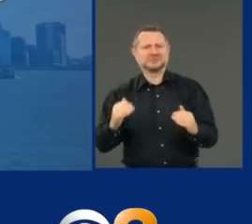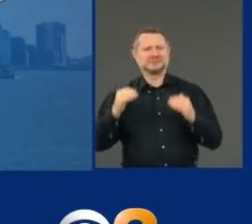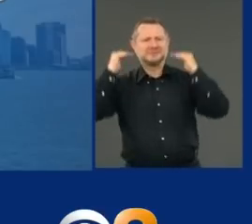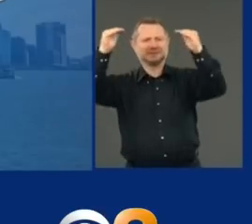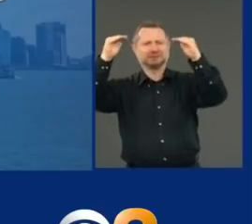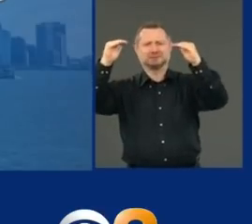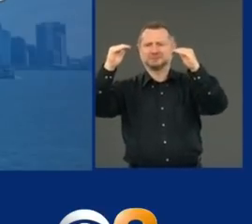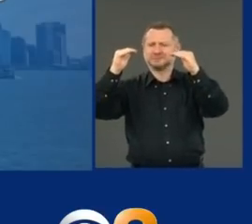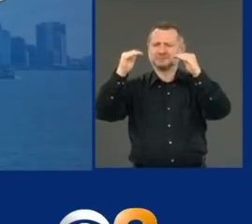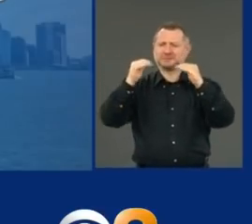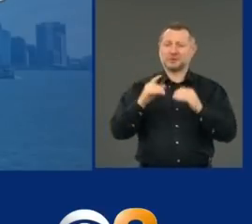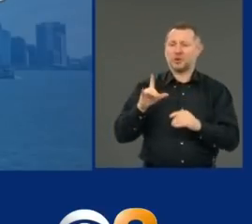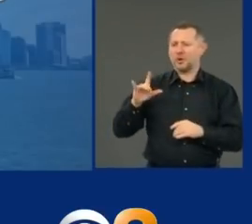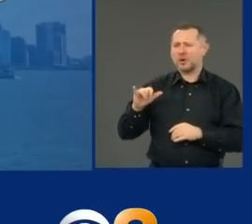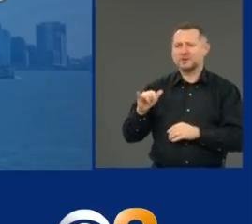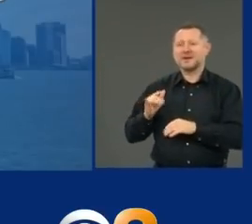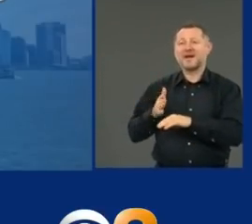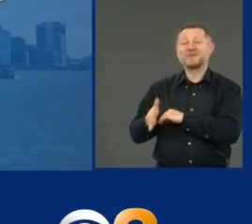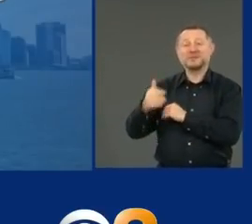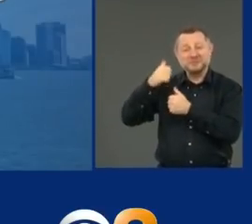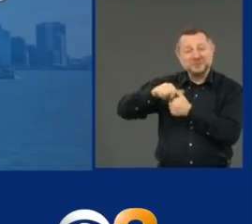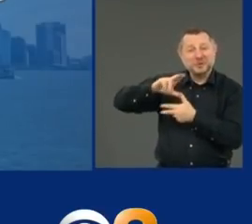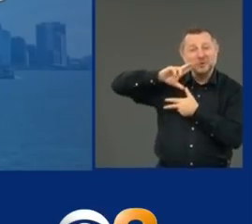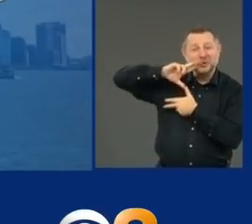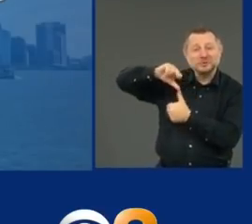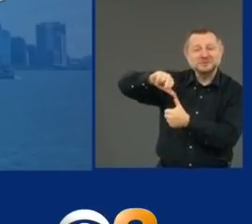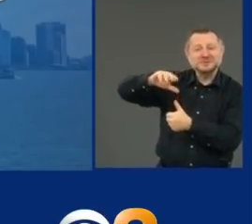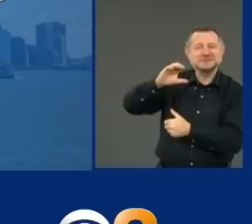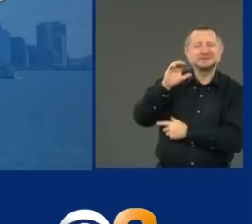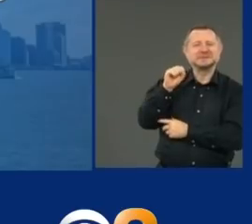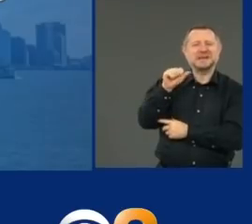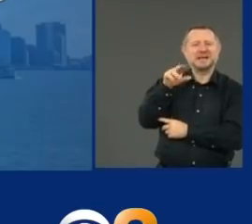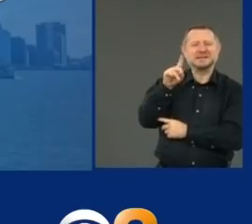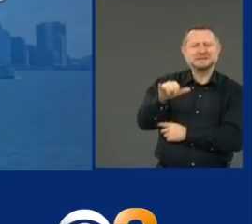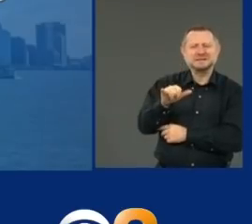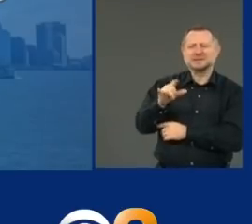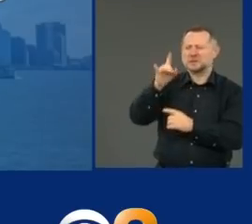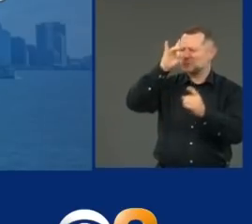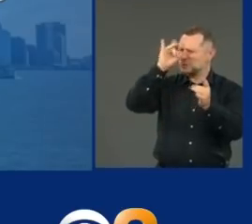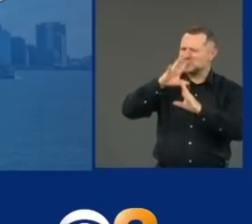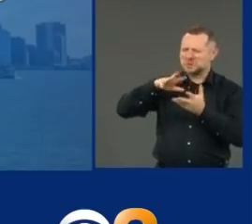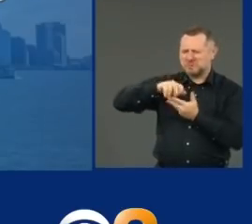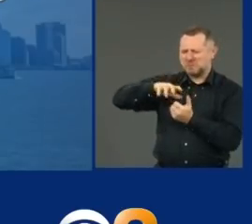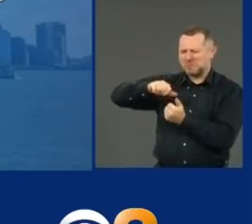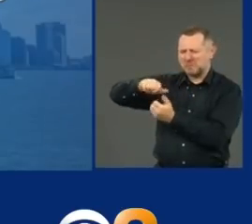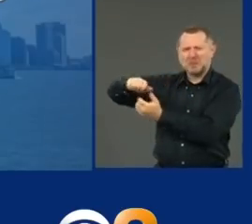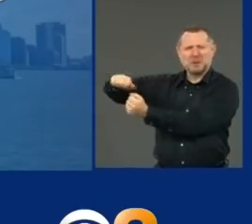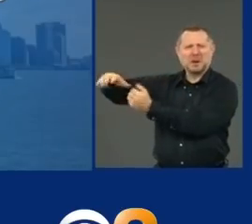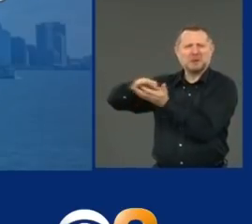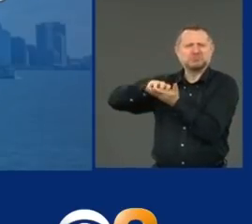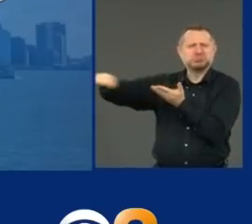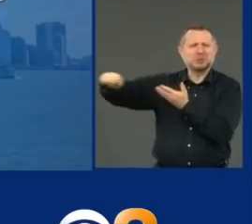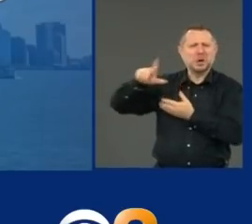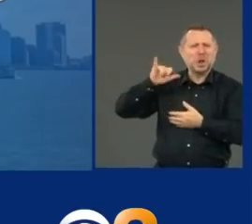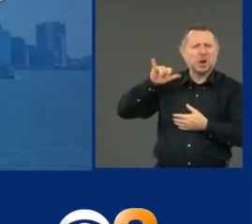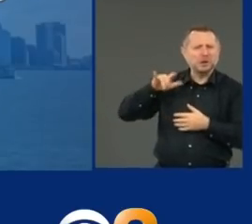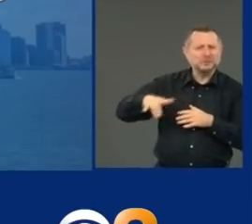BACK BETTER. NOT JUST BUILDING BACK, BUILDING BACK BETTER. THE SAME ATTITUDE WE HAD HERE ON